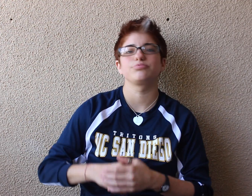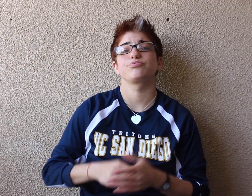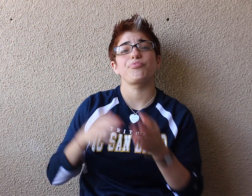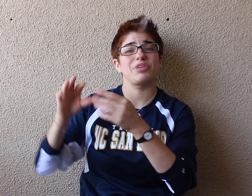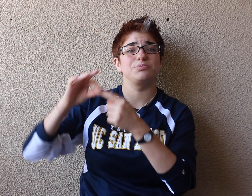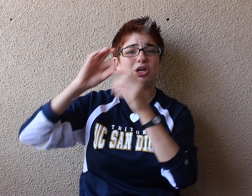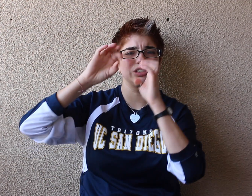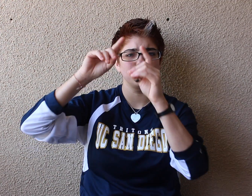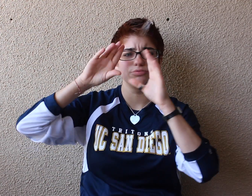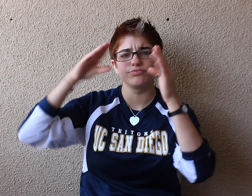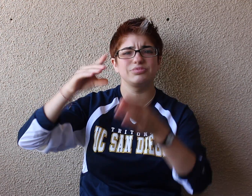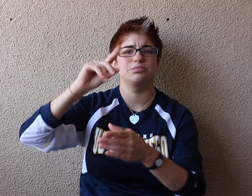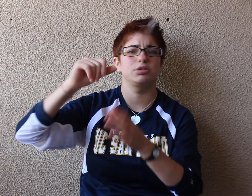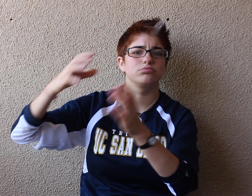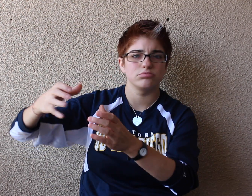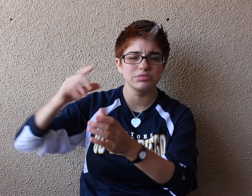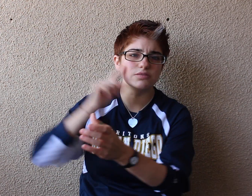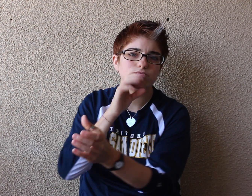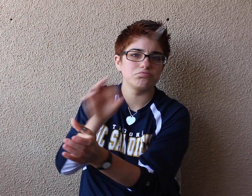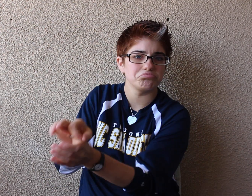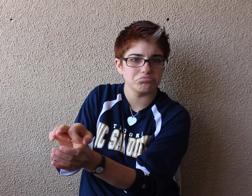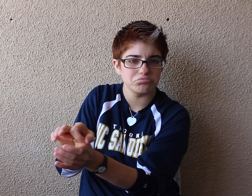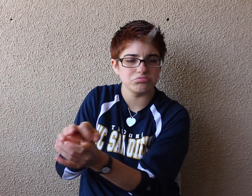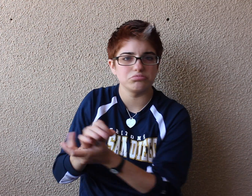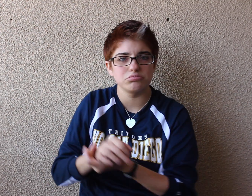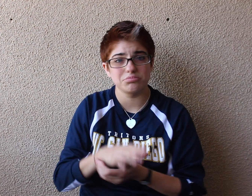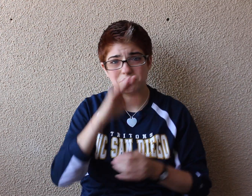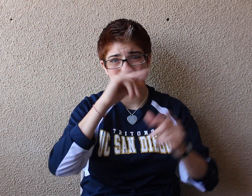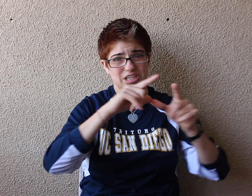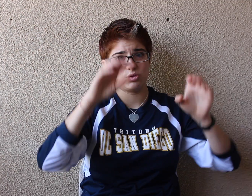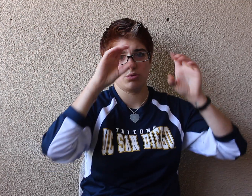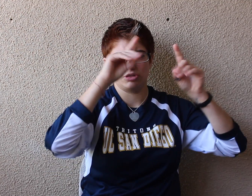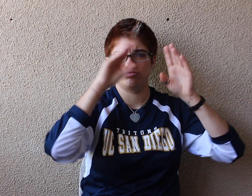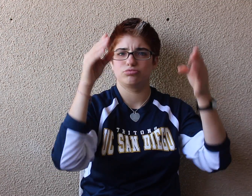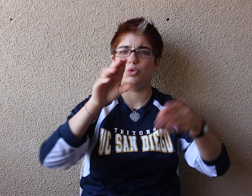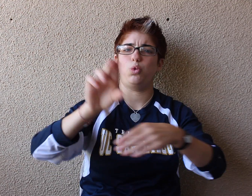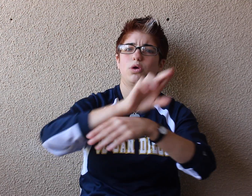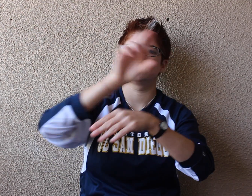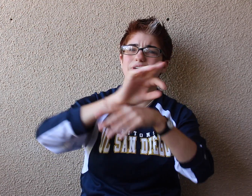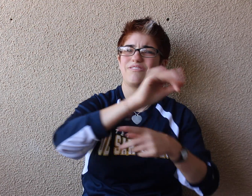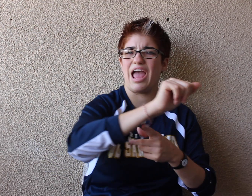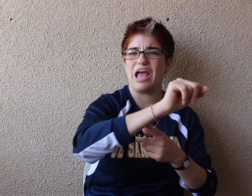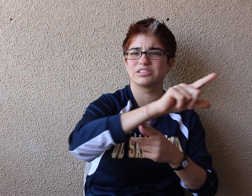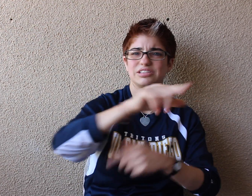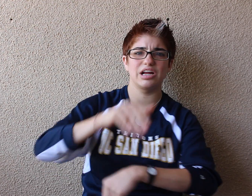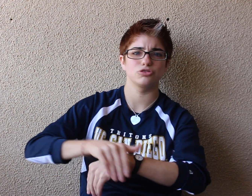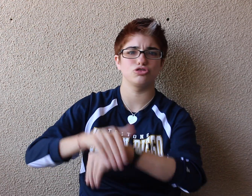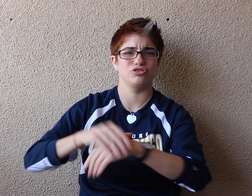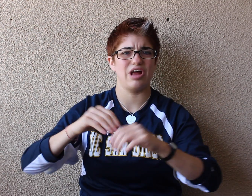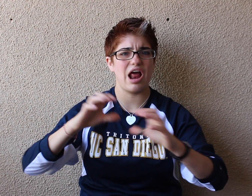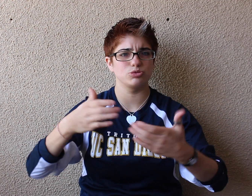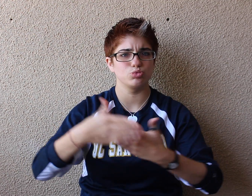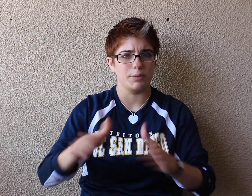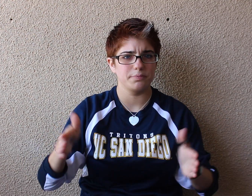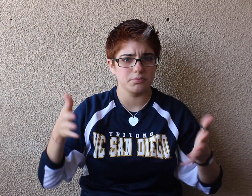Special Education focuses on students with disabilities, where Deaf students are only a small portion of. Bilingual Education, on the other hand, focuses on the use of languages in the classroom.